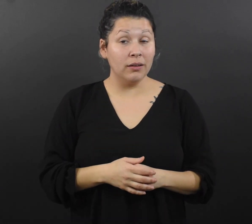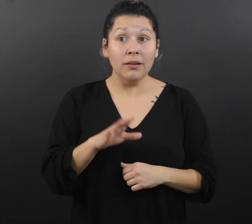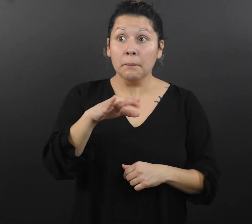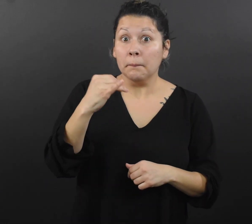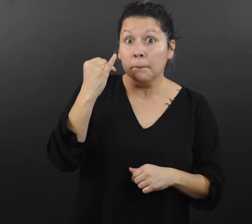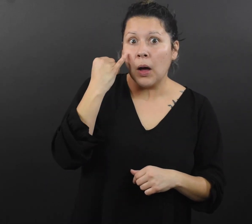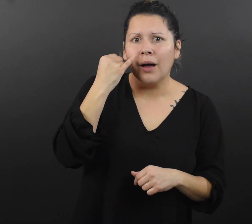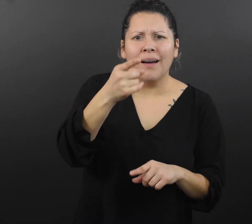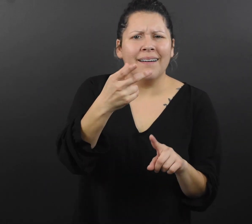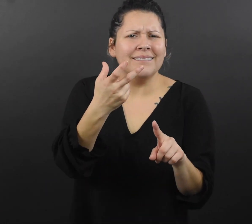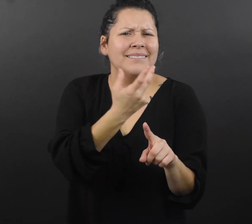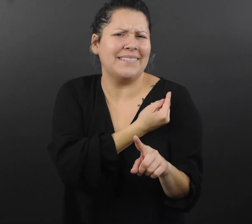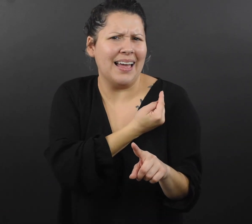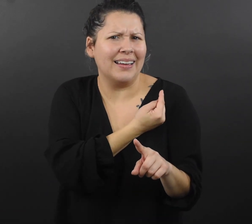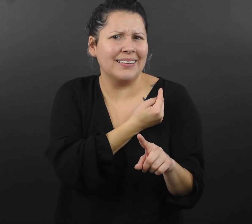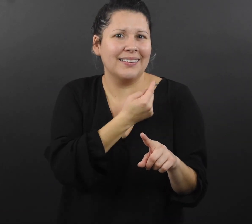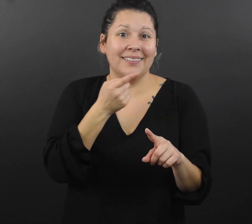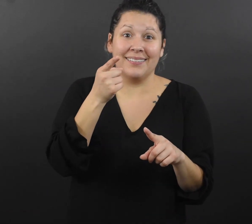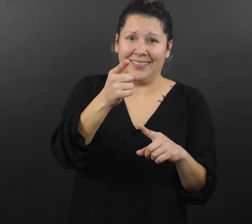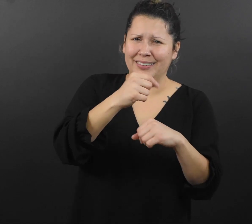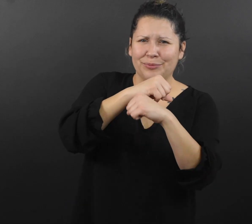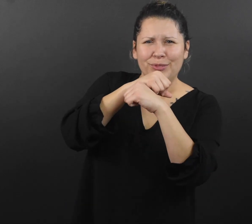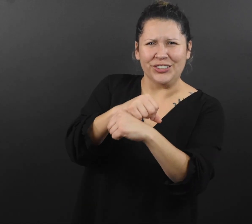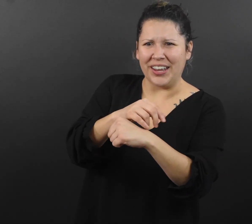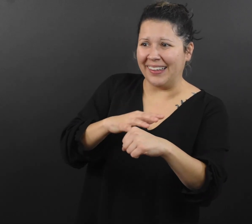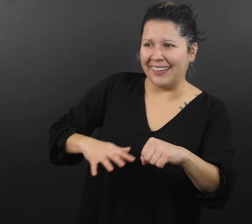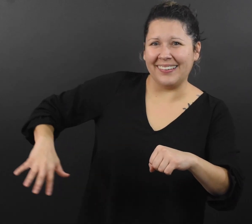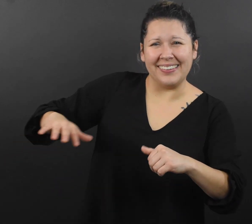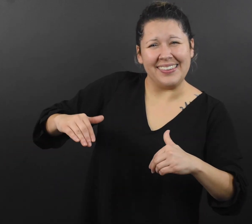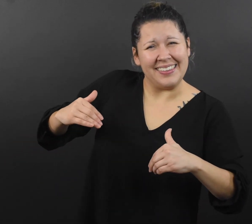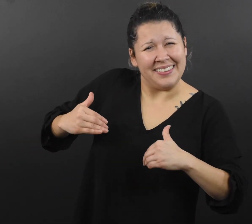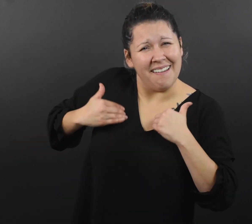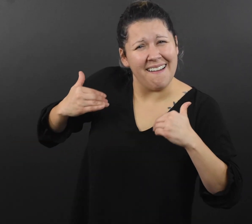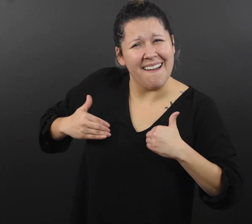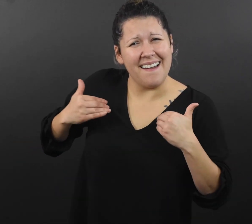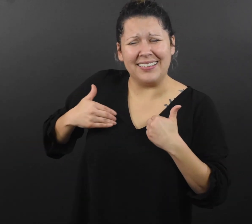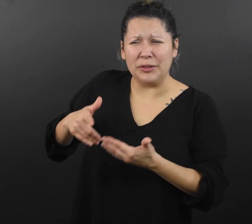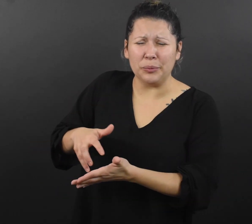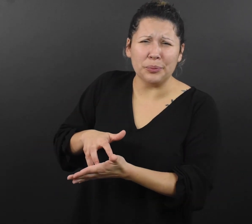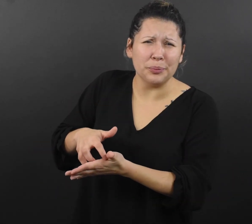By getting vaccinated, you are protecting the youngest and the most vulnerable in our community.